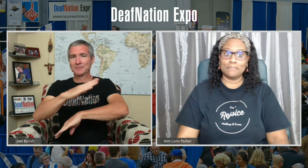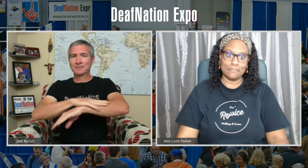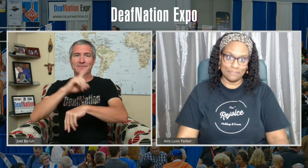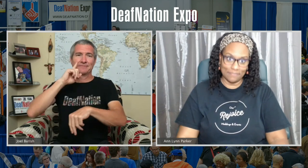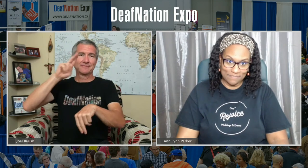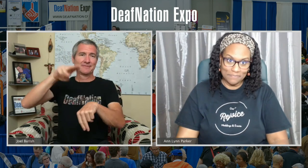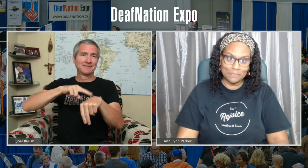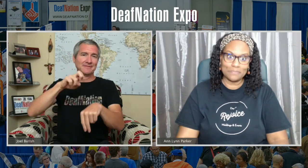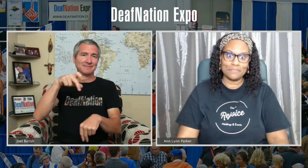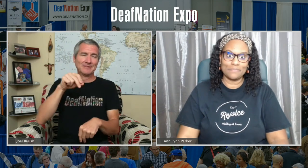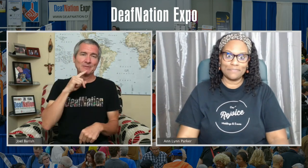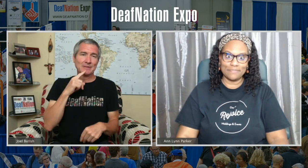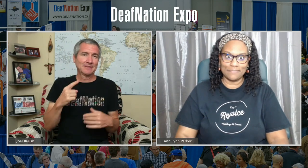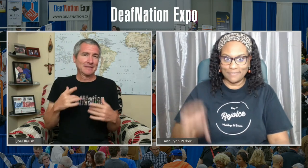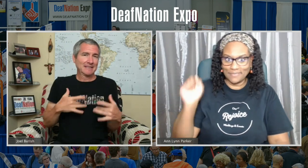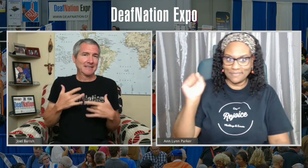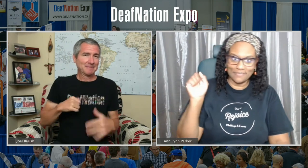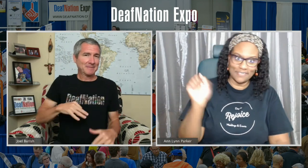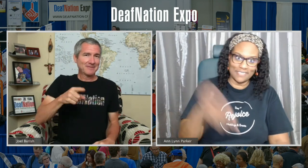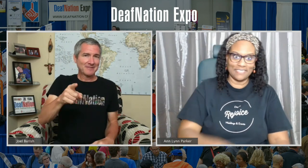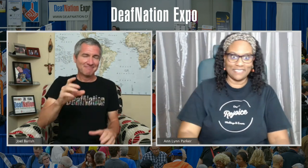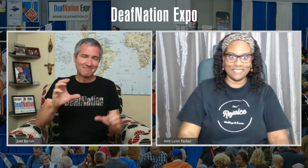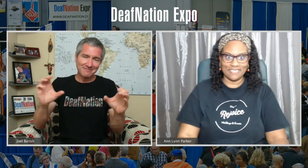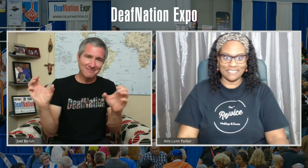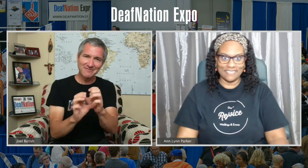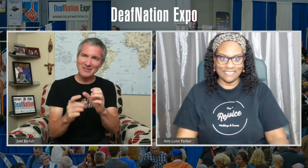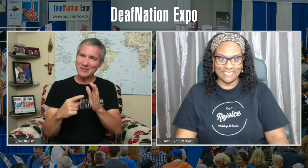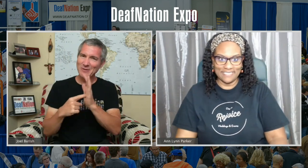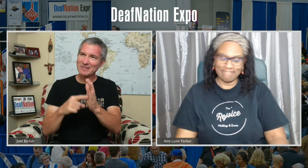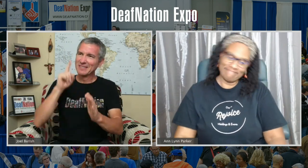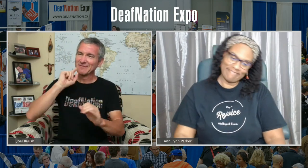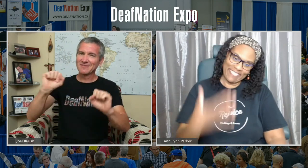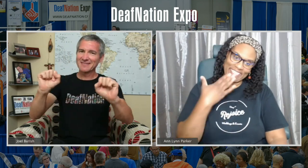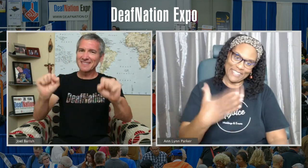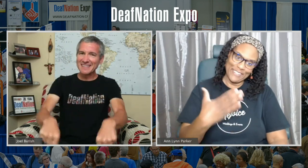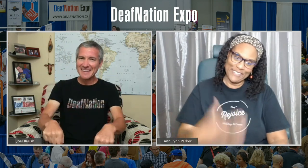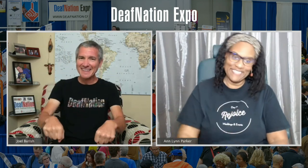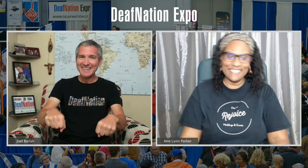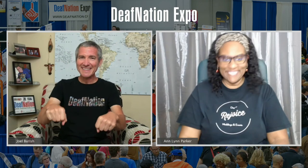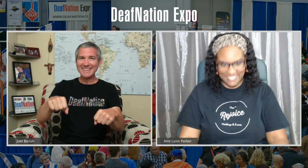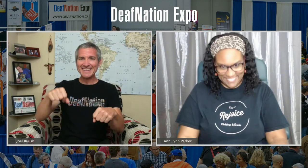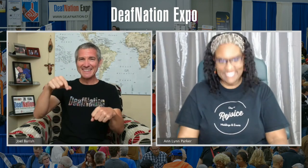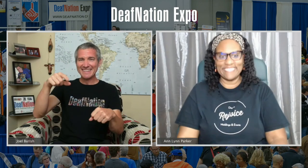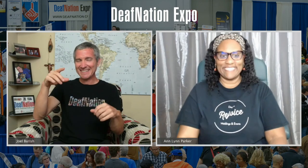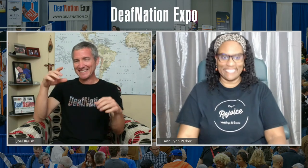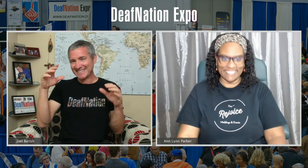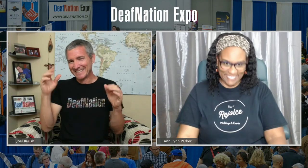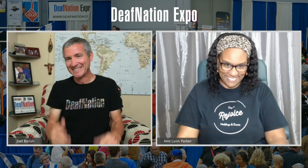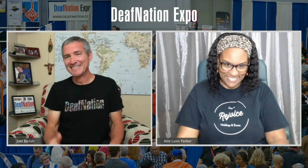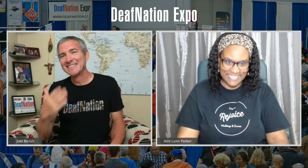visit her booth at DeafNation Expo. I’m really excited and proud of you to be certified and show that deaf people can! Thank you.